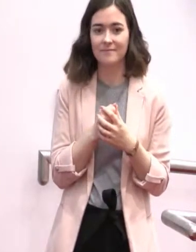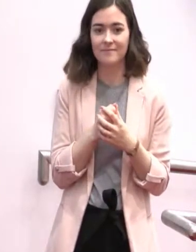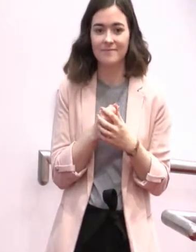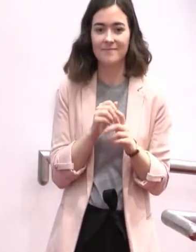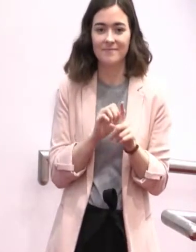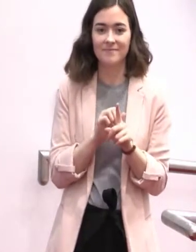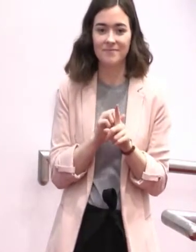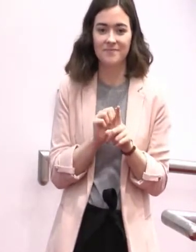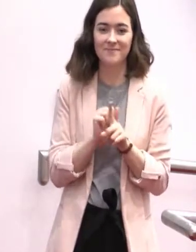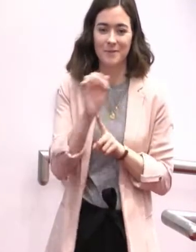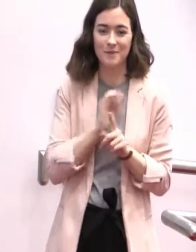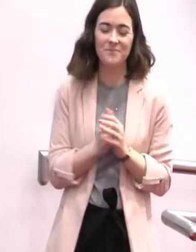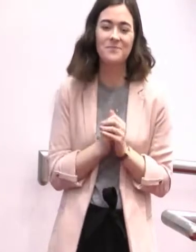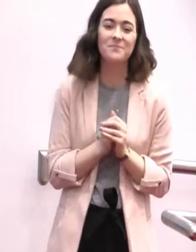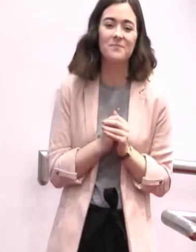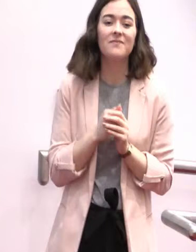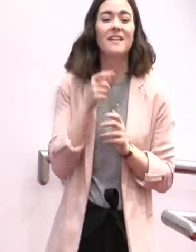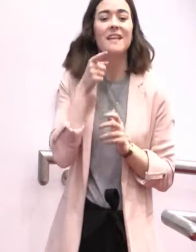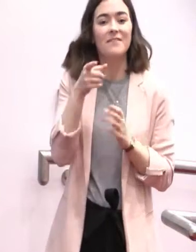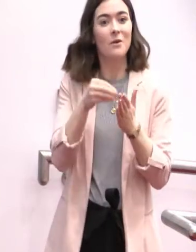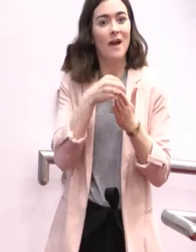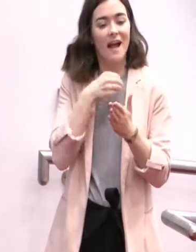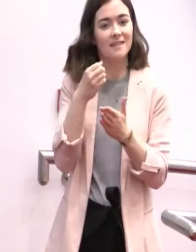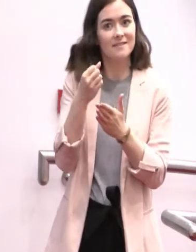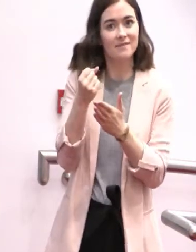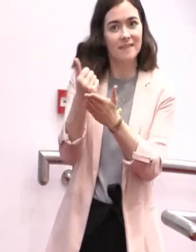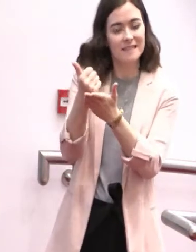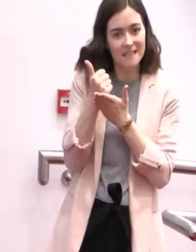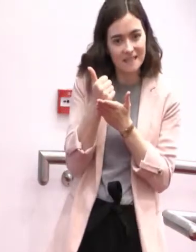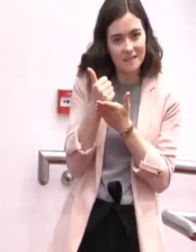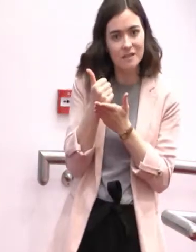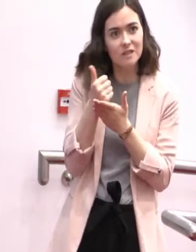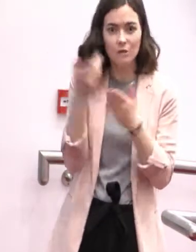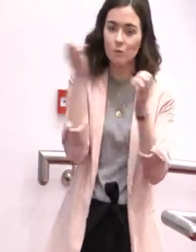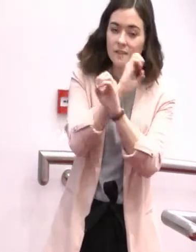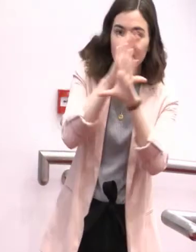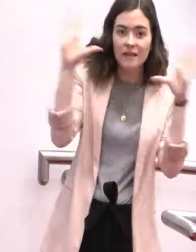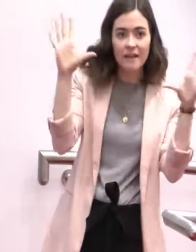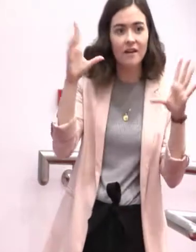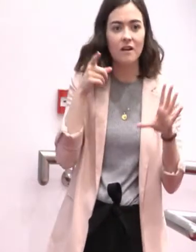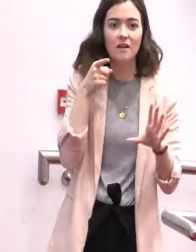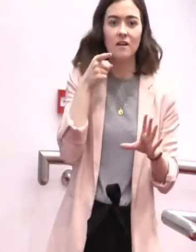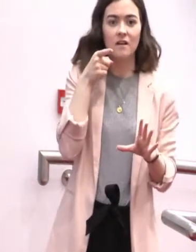And even though I had assistance it was evident that I was in the front row.